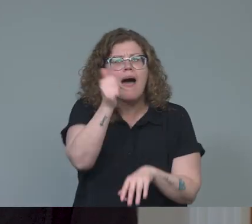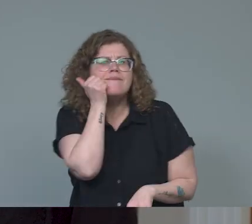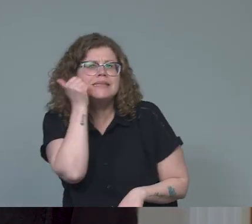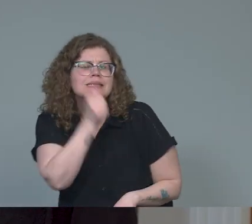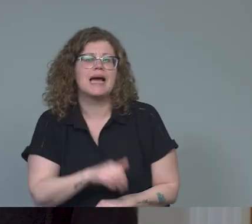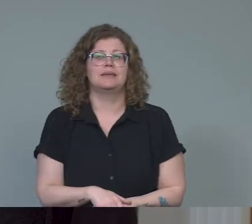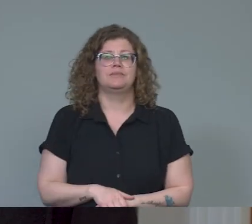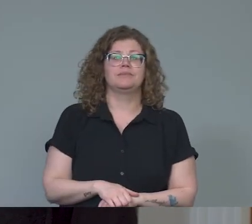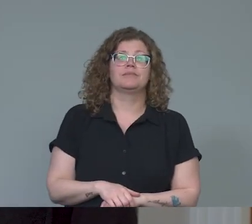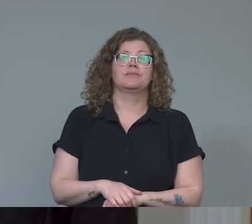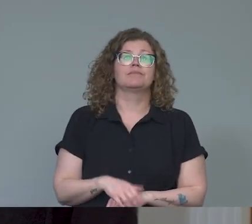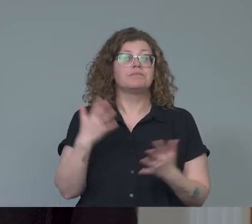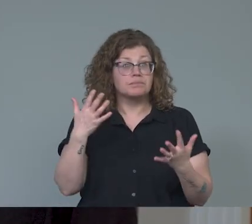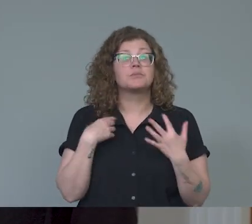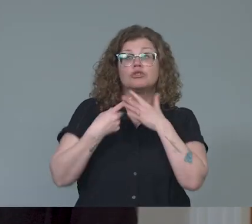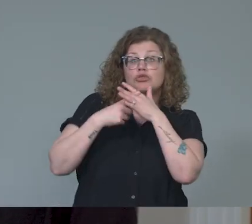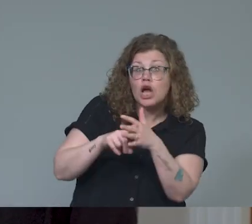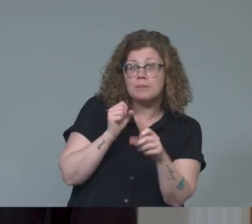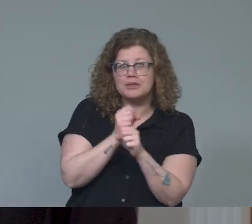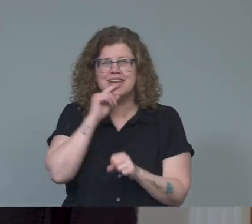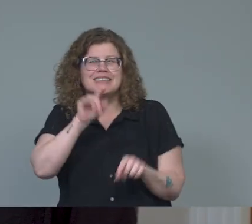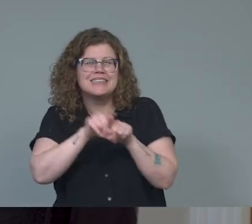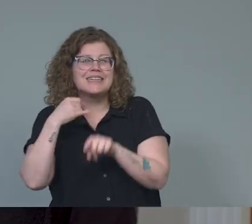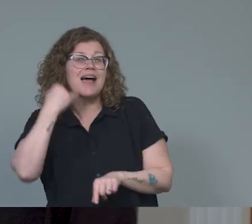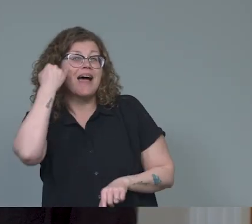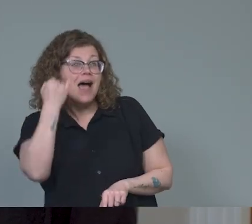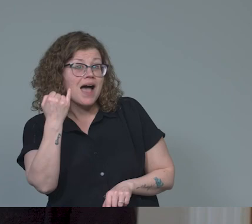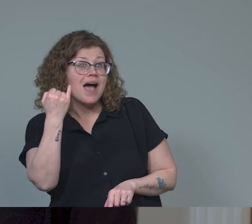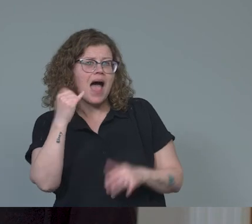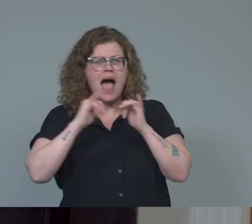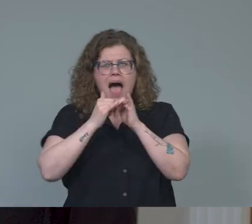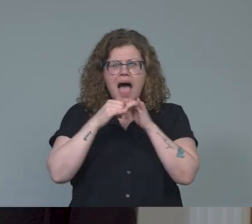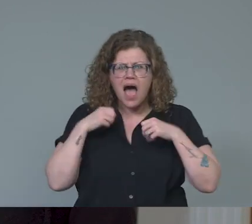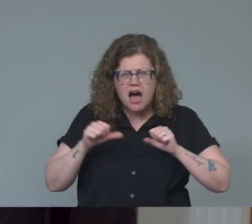I think we were going for longer, right. Like this idea would bounce back and then we would just kind of help